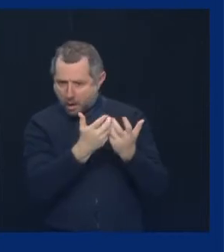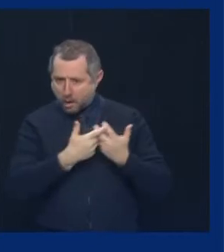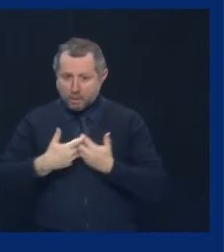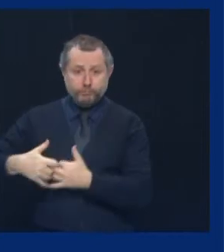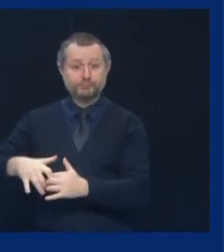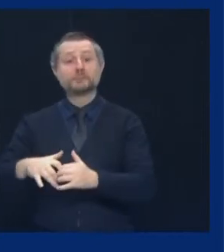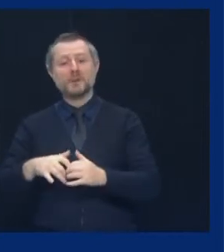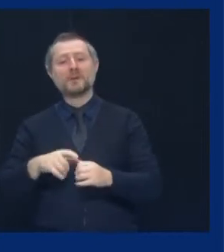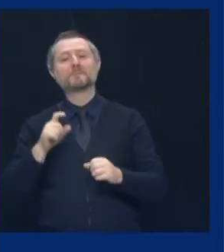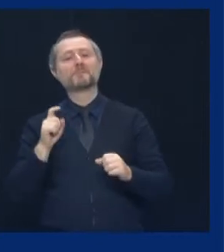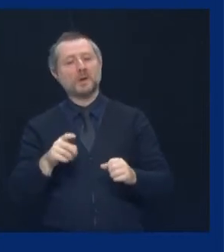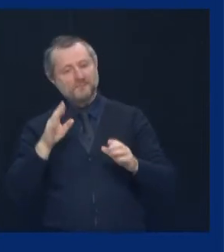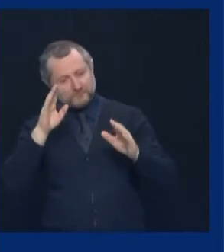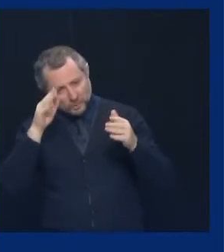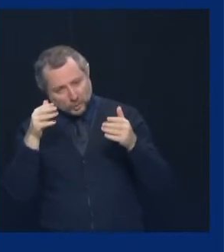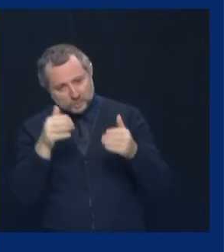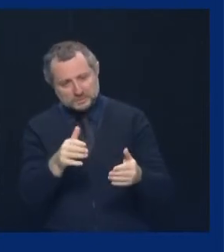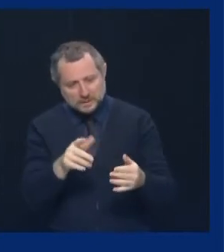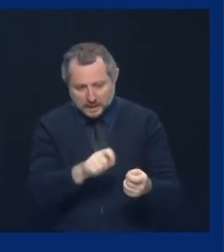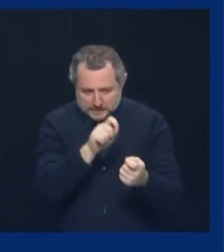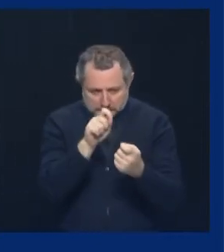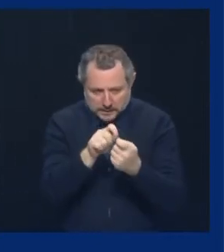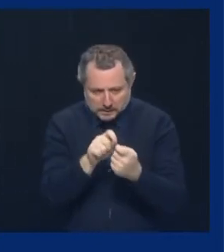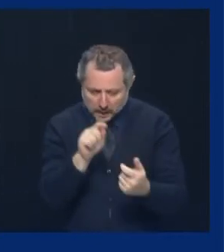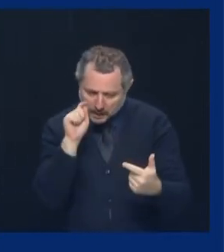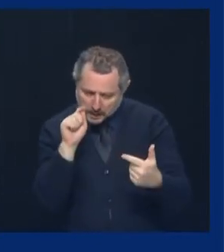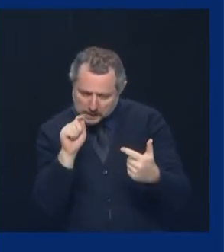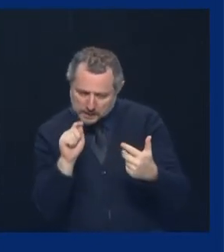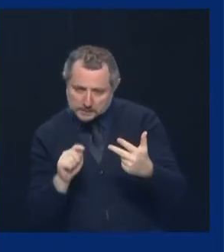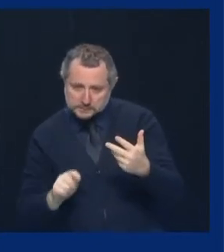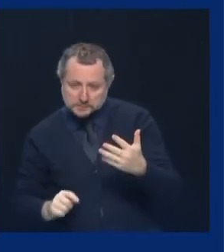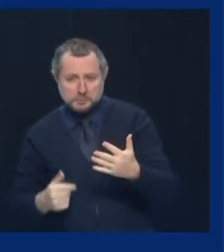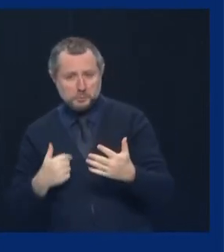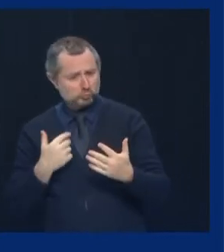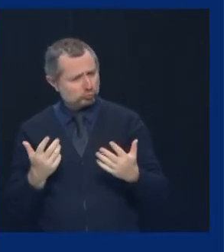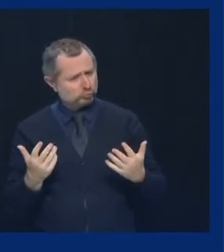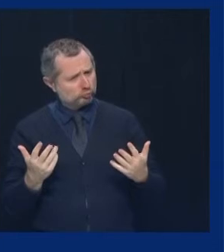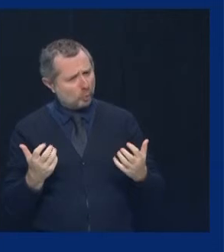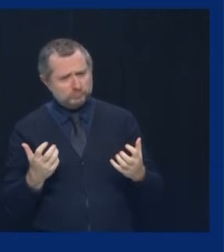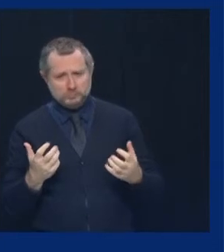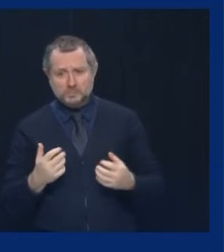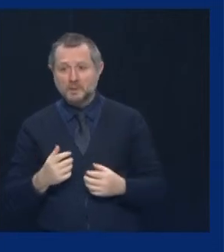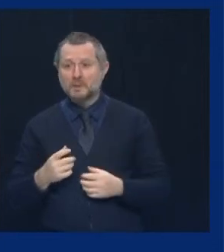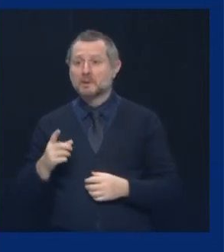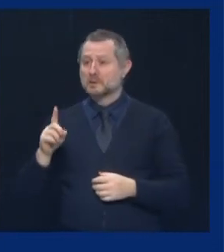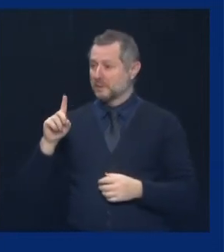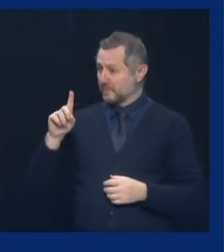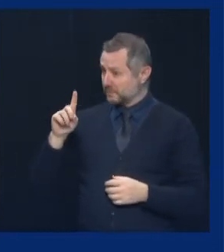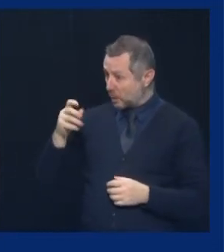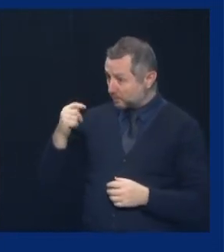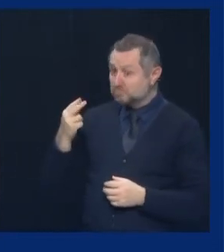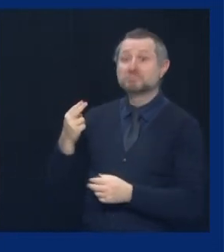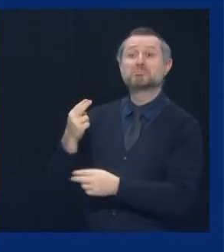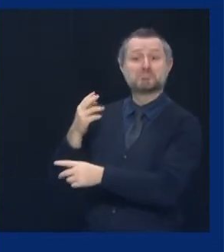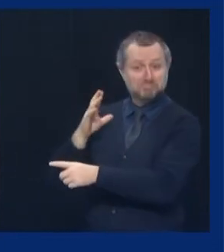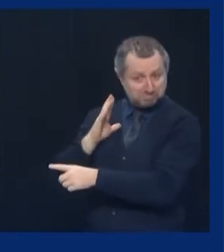AND HOW TO DO IT IS -- THE DEVIL IS OFTEN IN THE DETAILS.